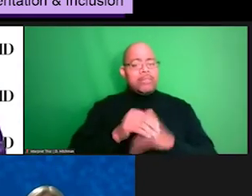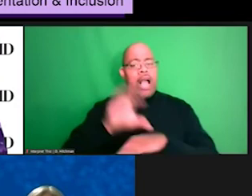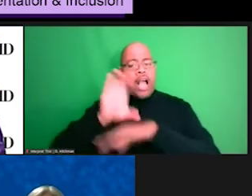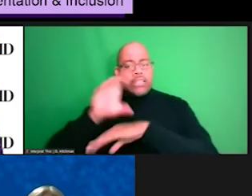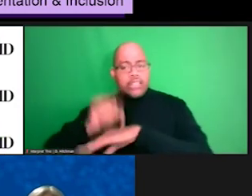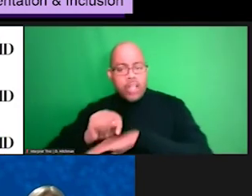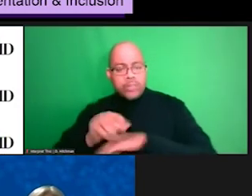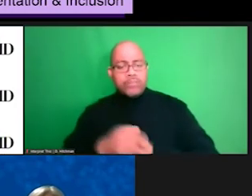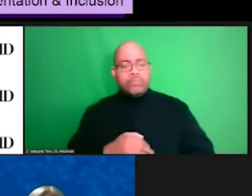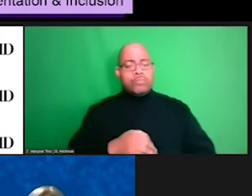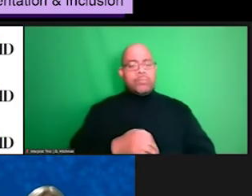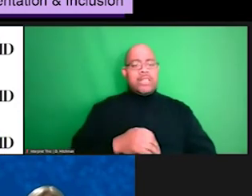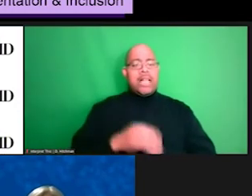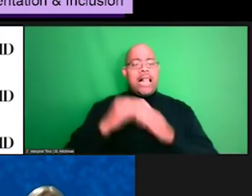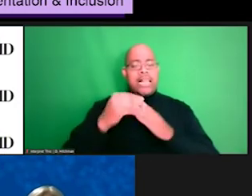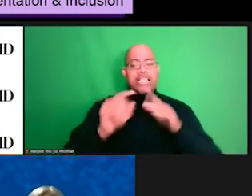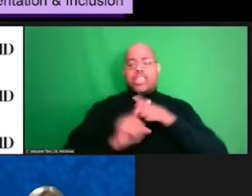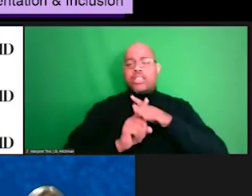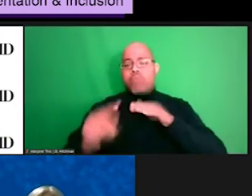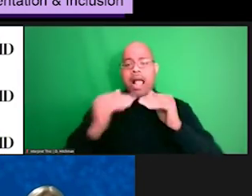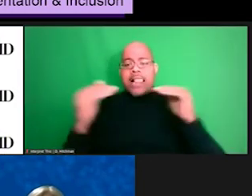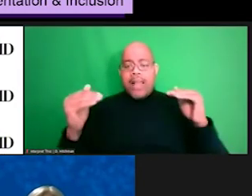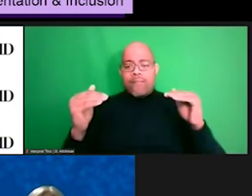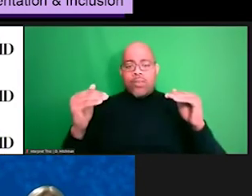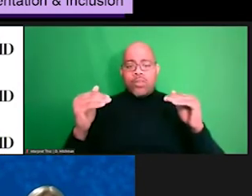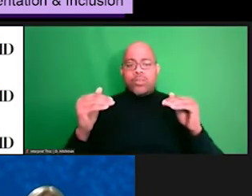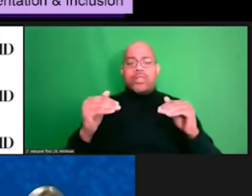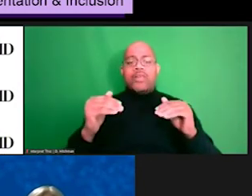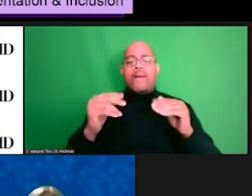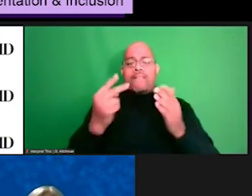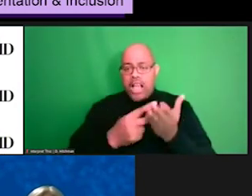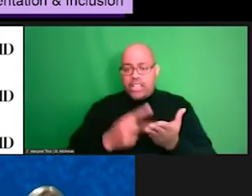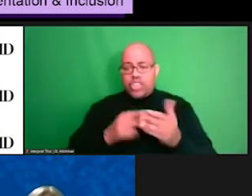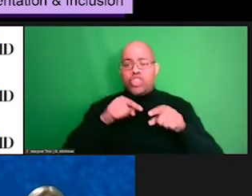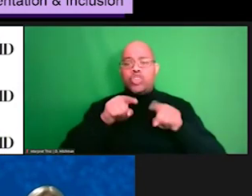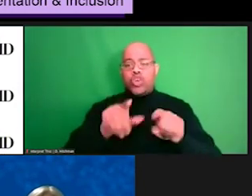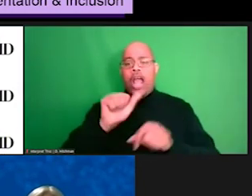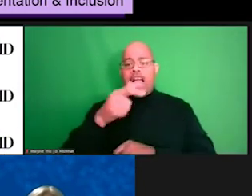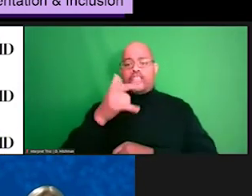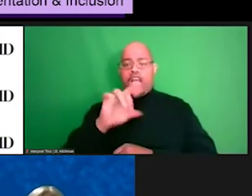leading like sprint level accessibility validation during the agile life cycle and supporting